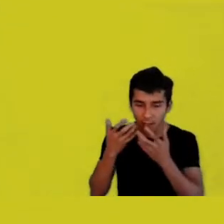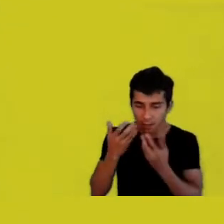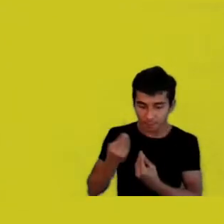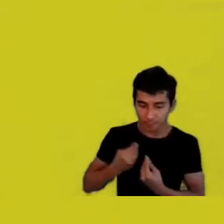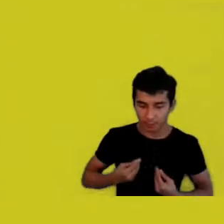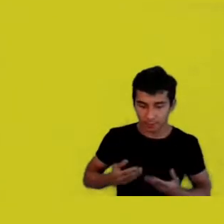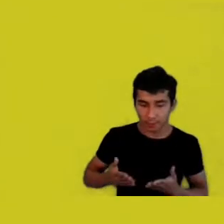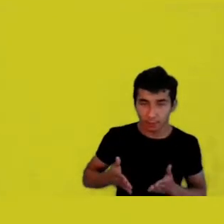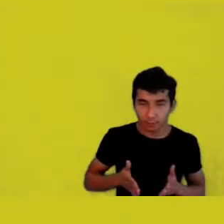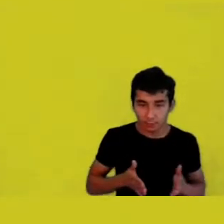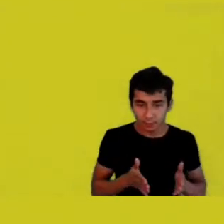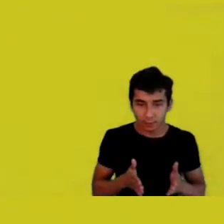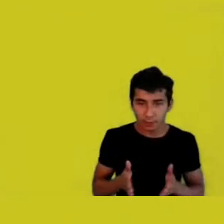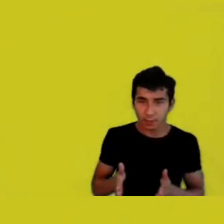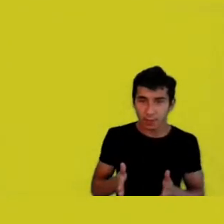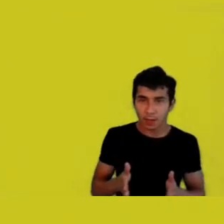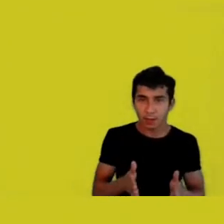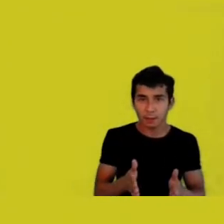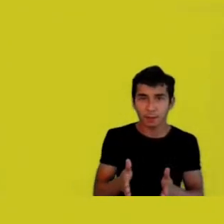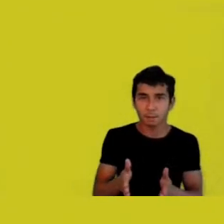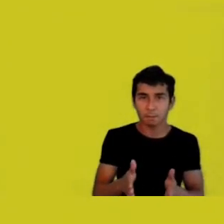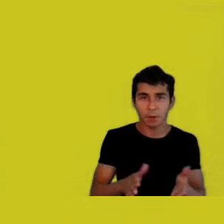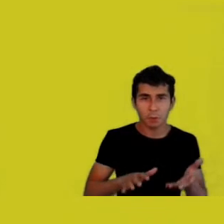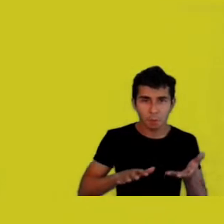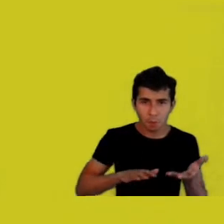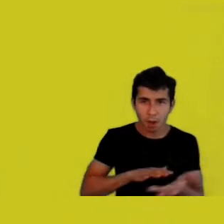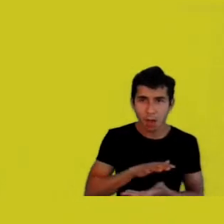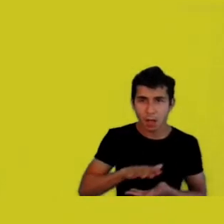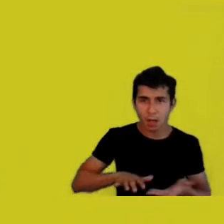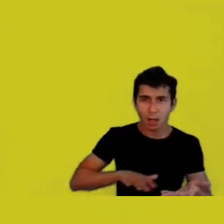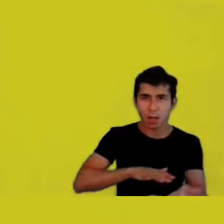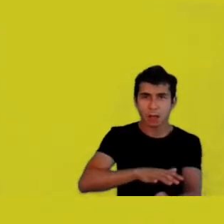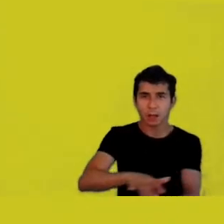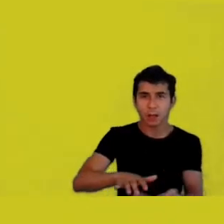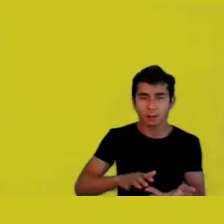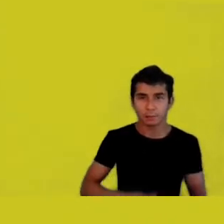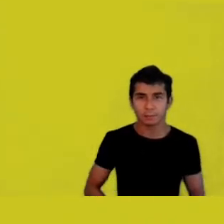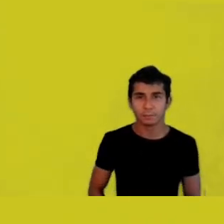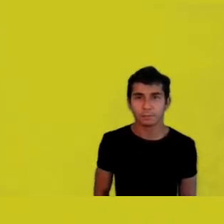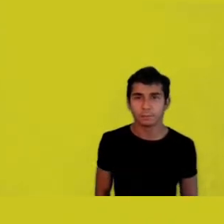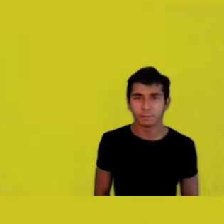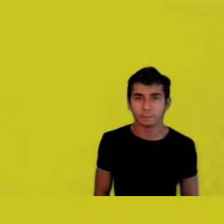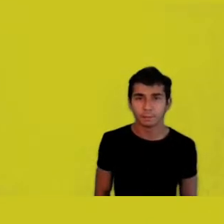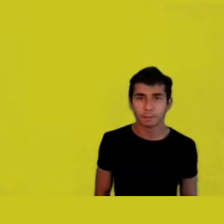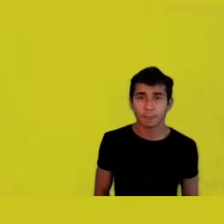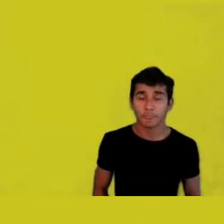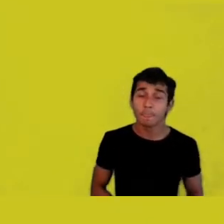chaos can roam to favor wellbeing.